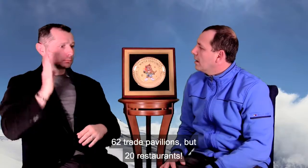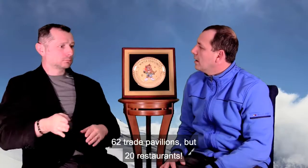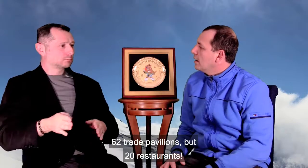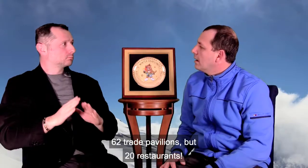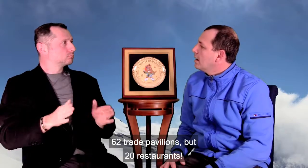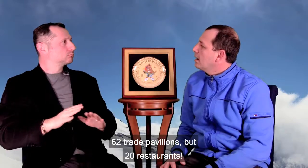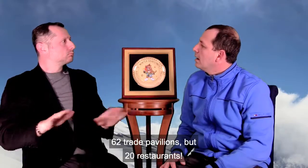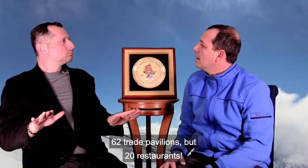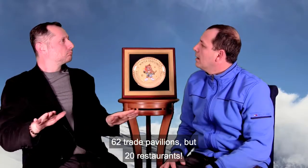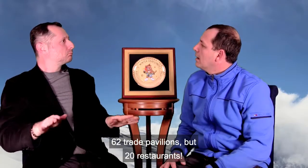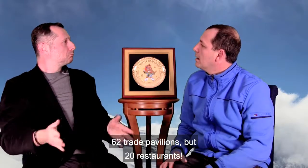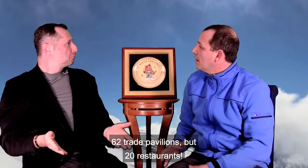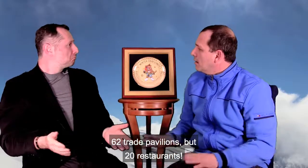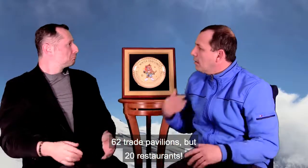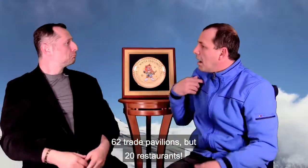trade pavilions, but 20 restaurants!